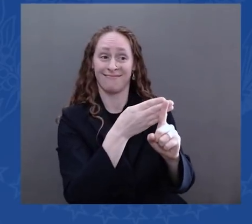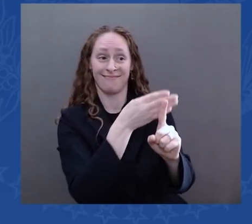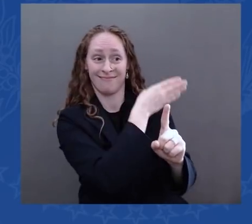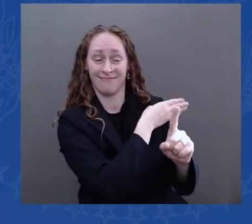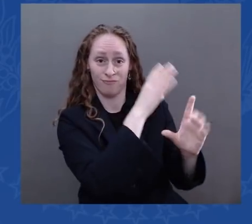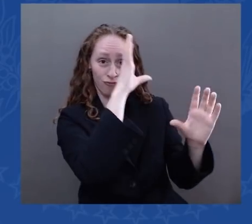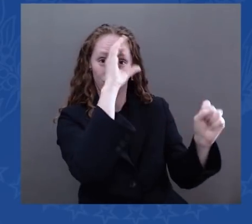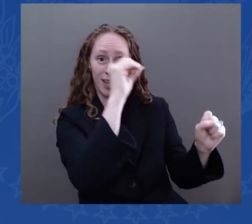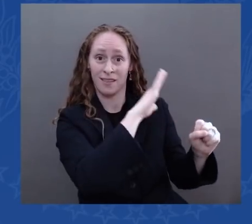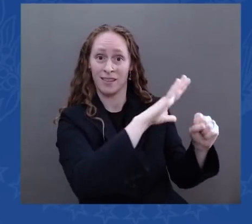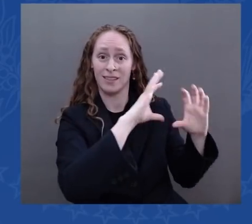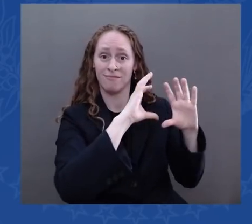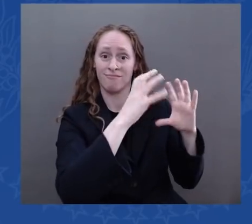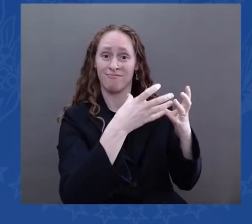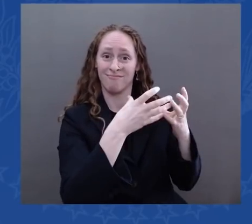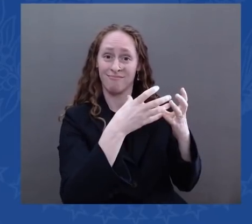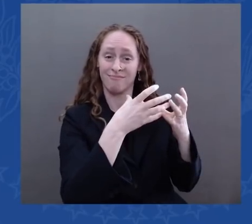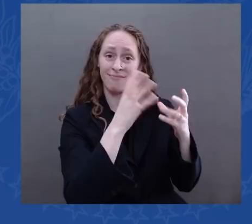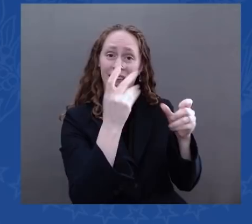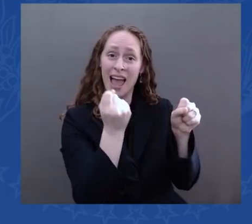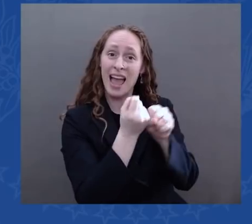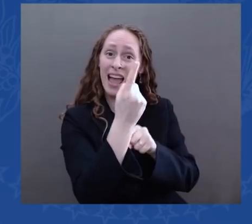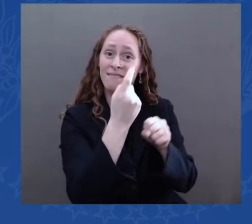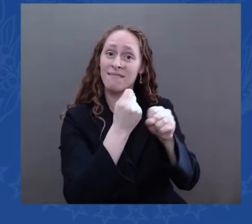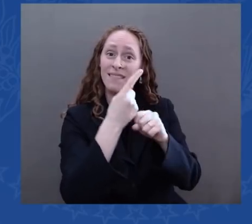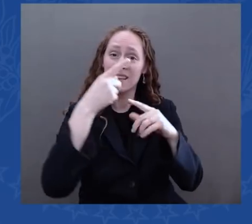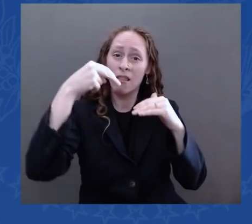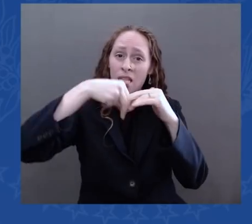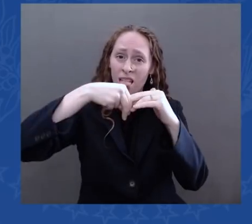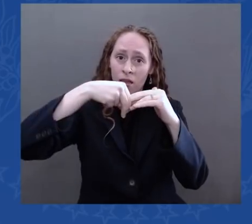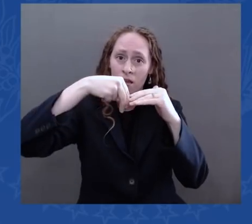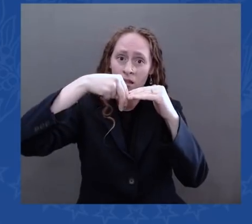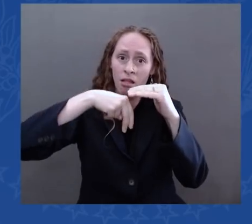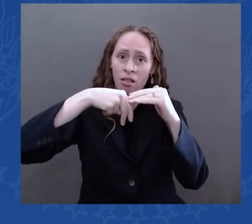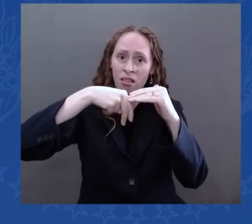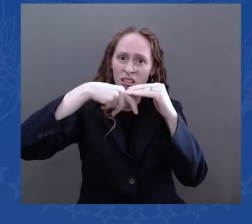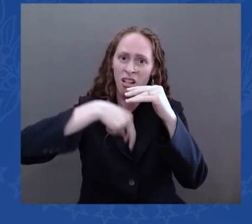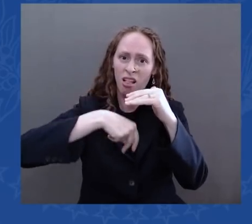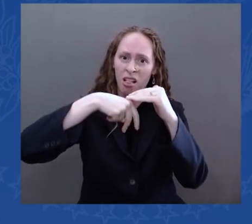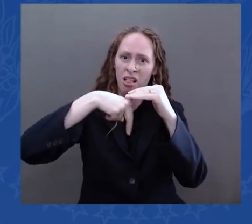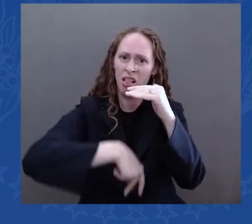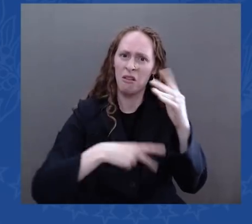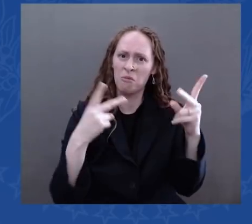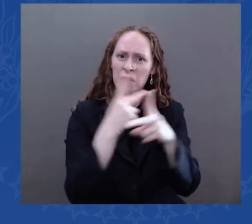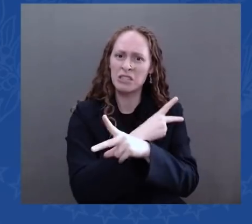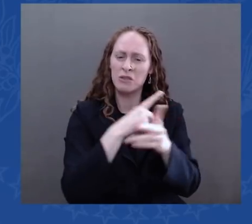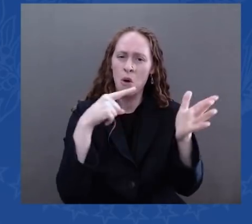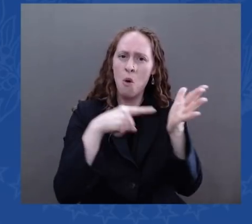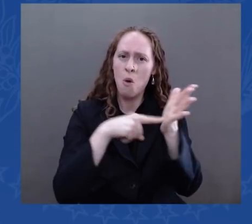My administration is turning that around. Last year, we cut the deficit by more than $350 billion.